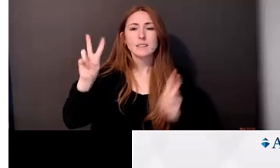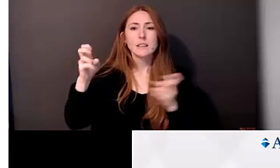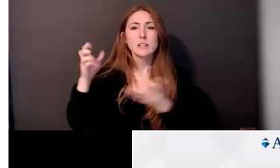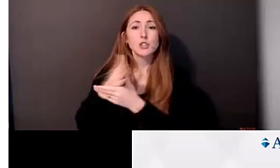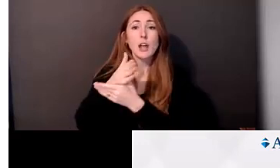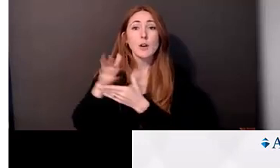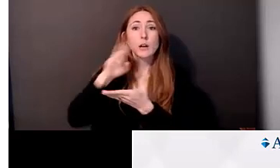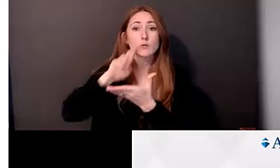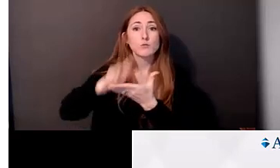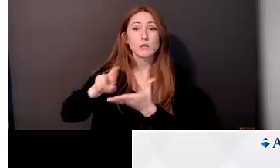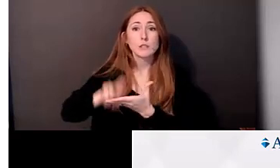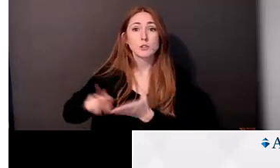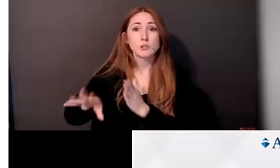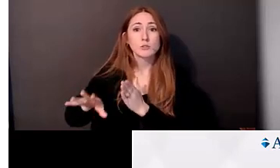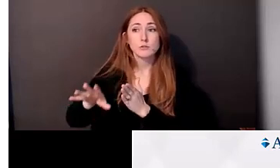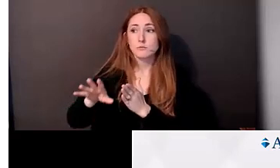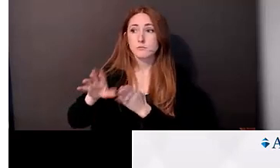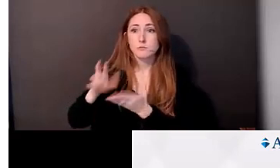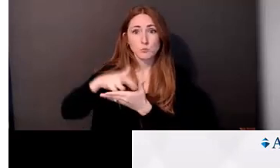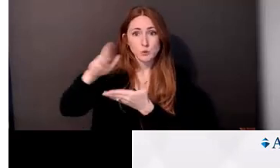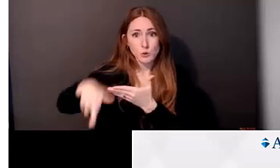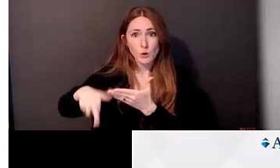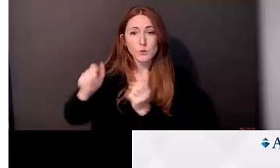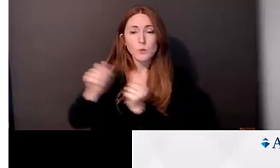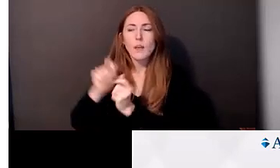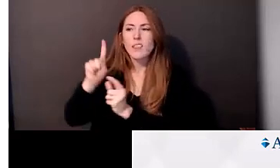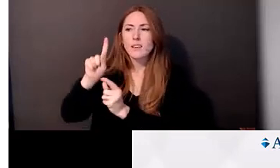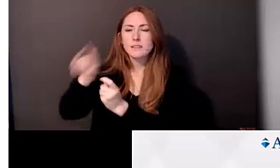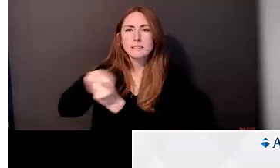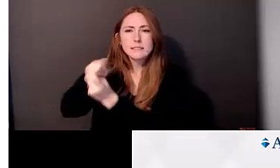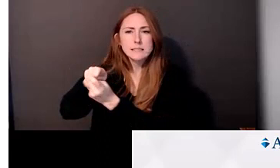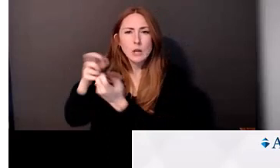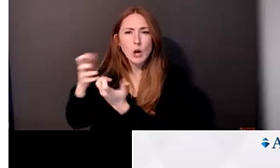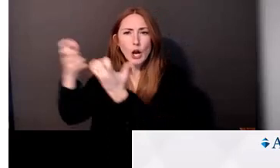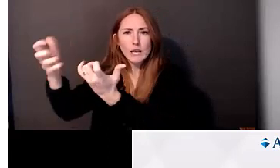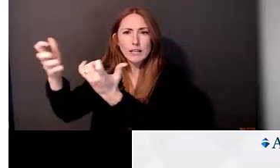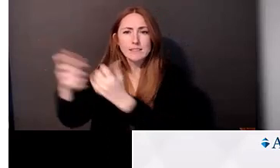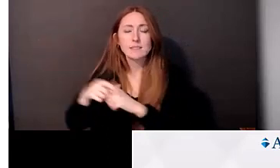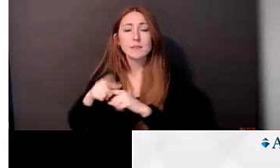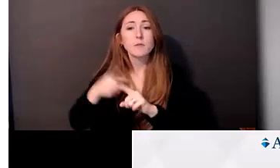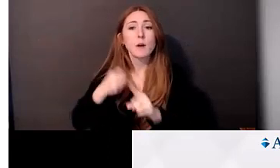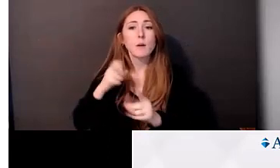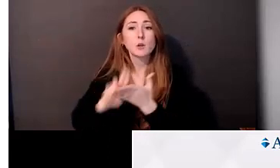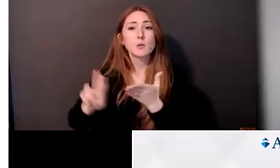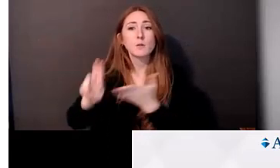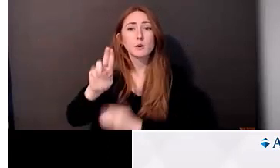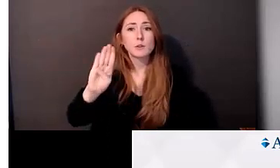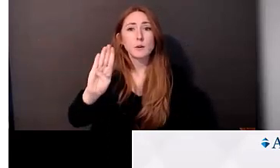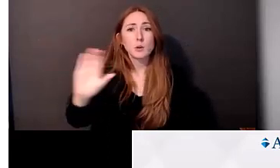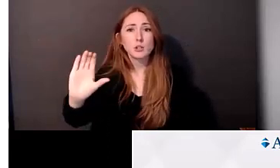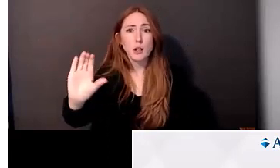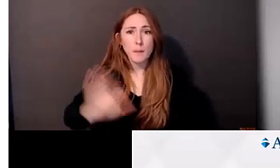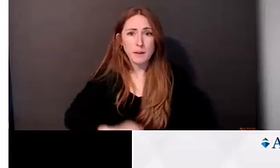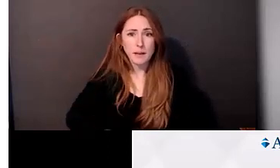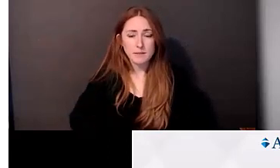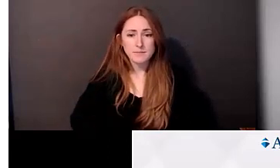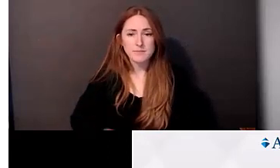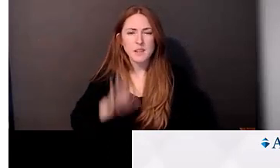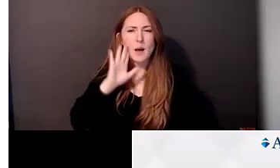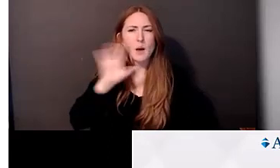They are both coming from the University of British Columbia. And I'll drop their links to their bios so you can learn more about their backgrounds.